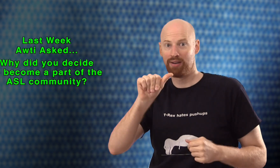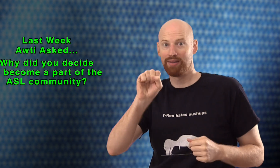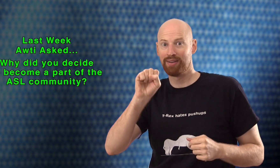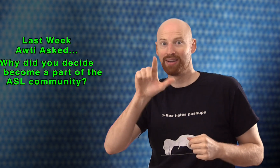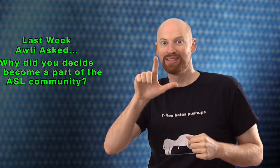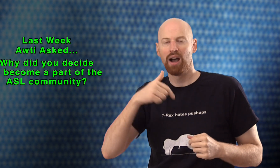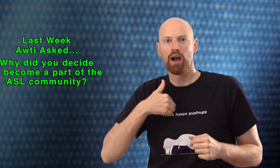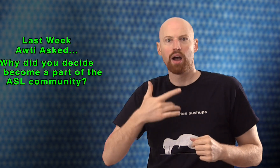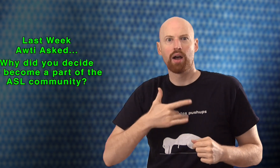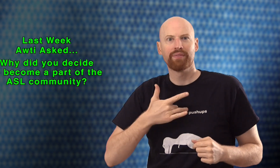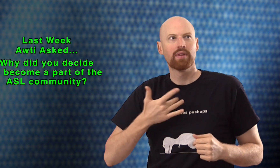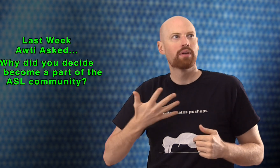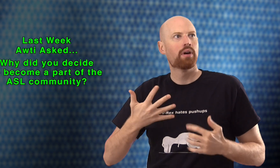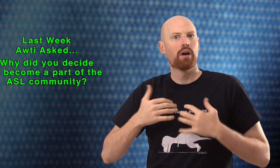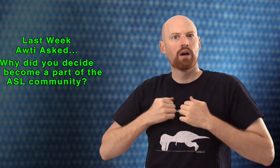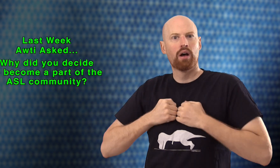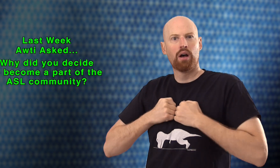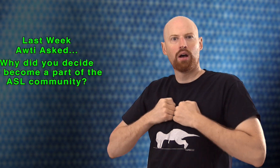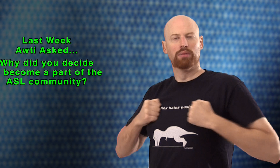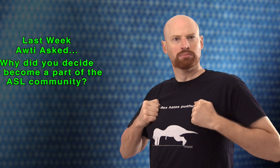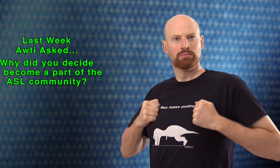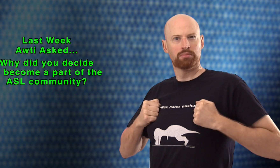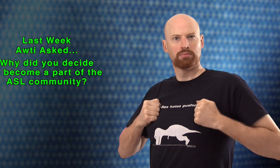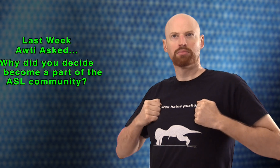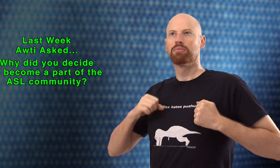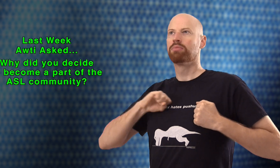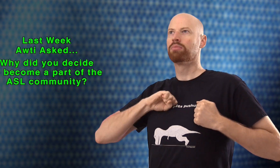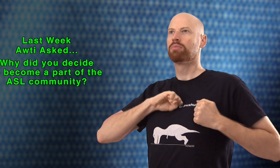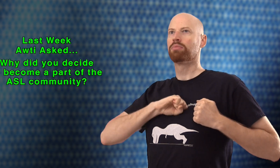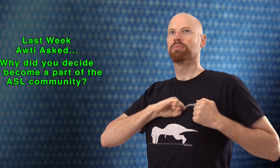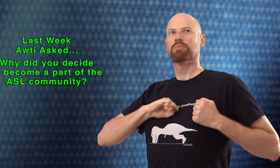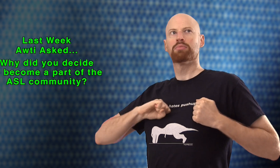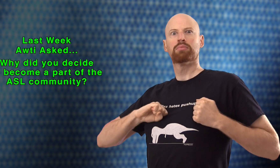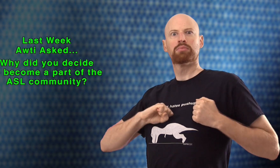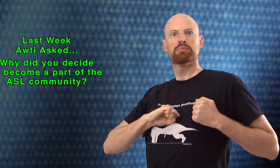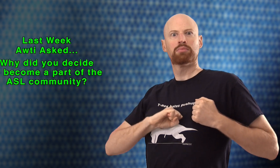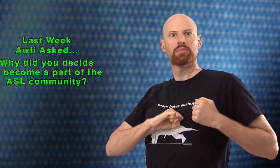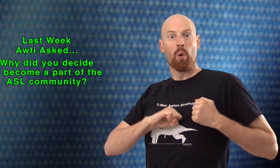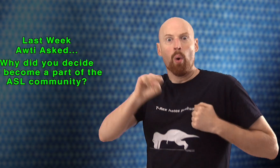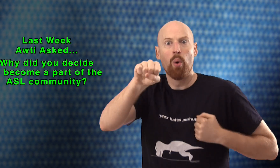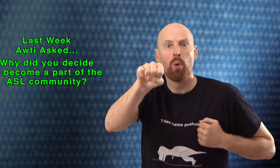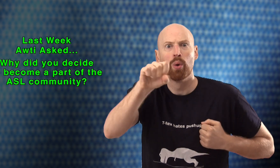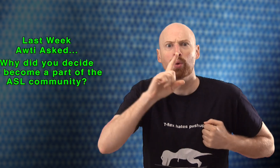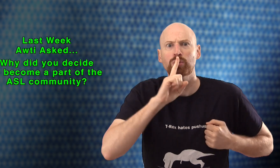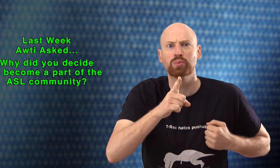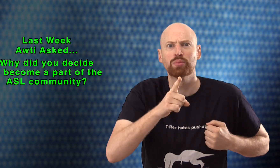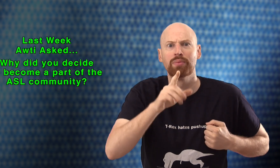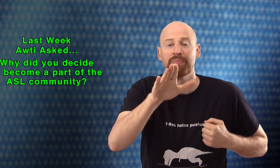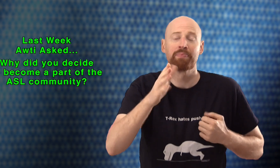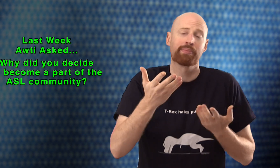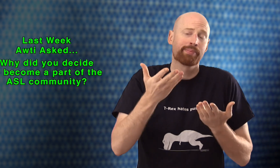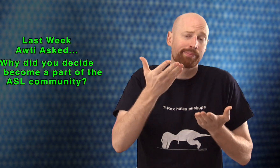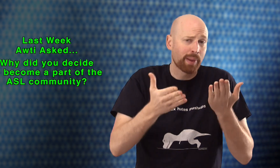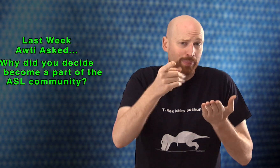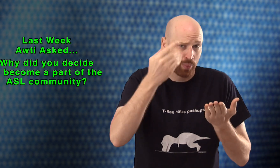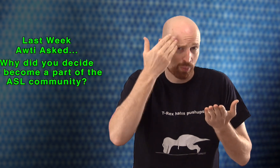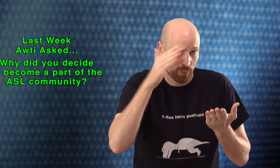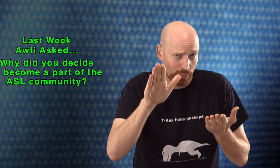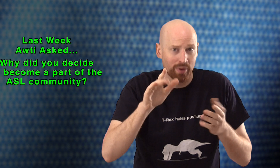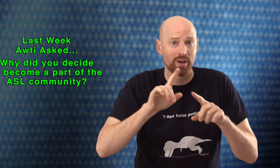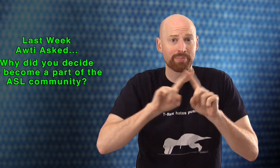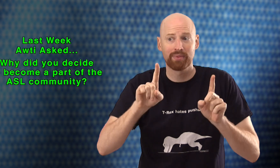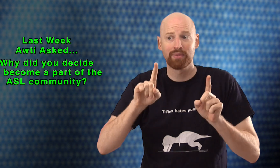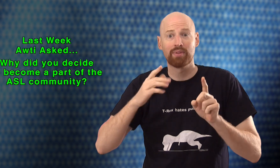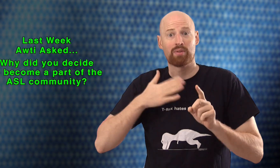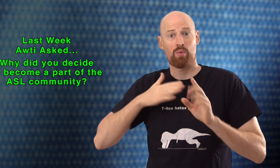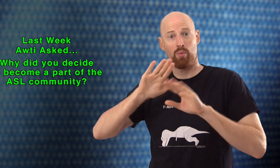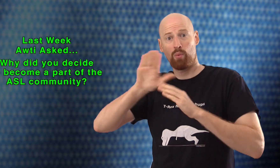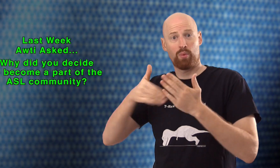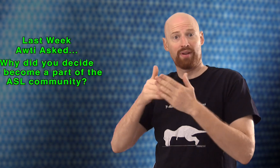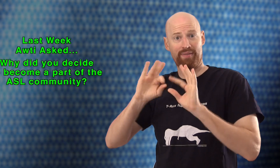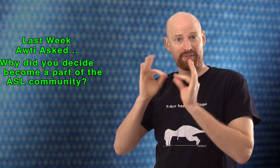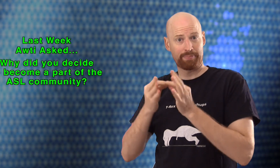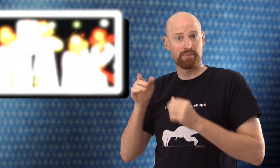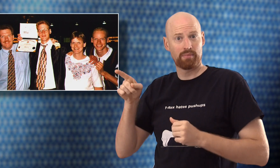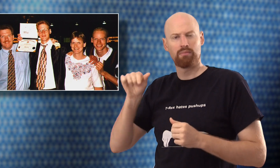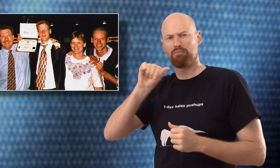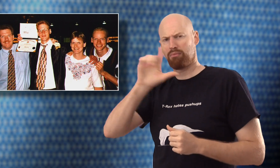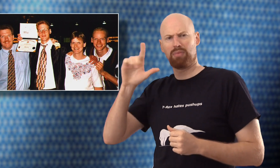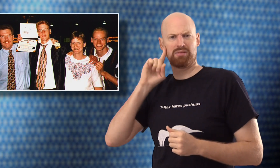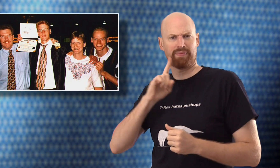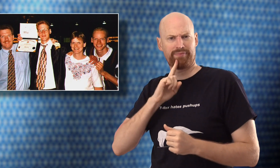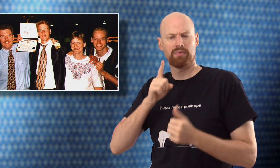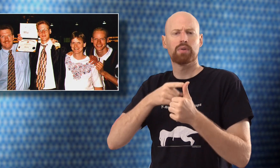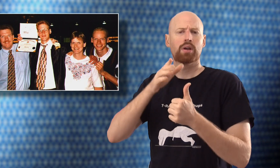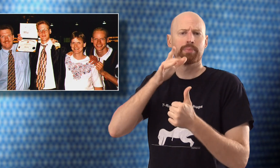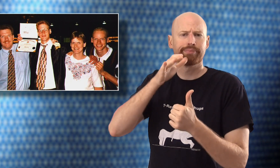I feel like I'm busting out super powers - it's true! Now, you may know this but my entire family is deaf - mother,